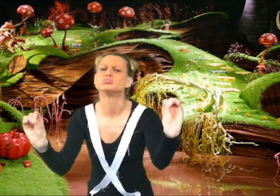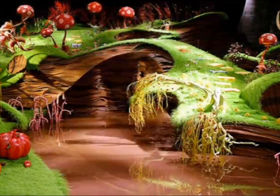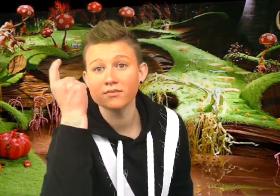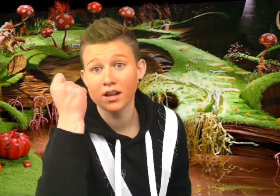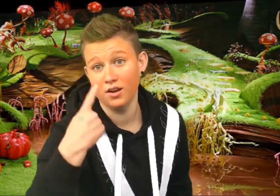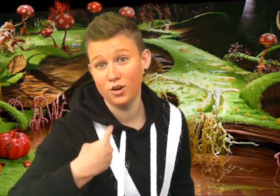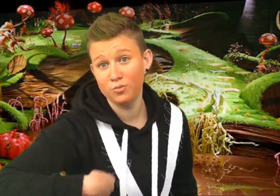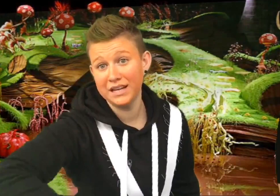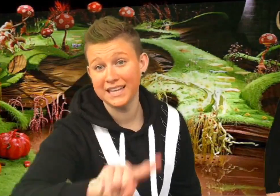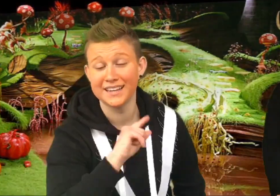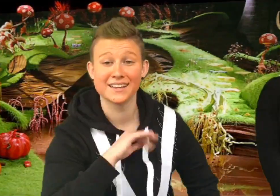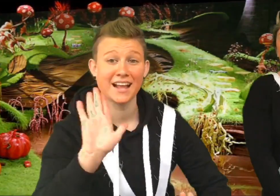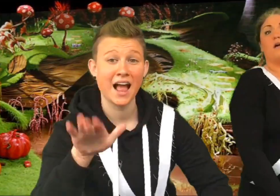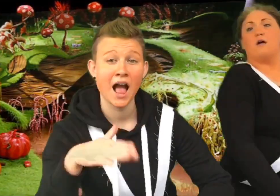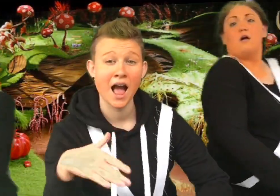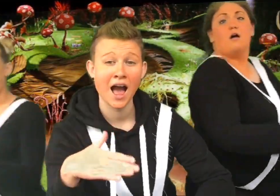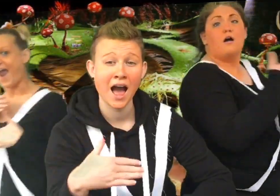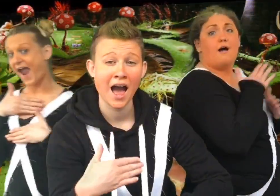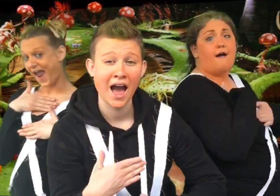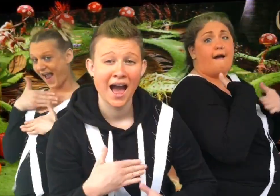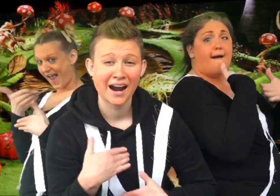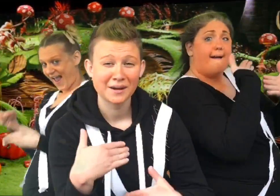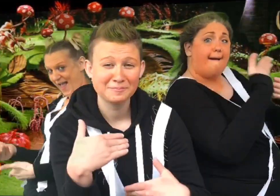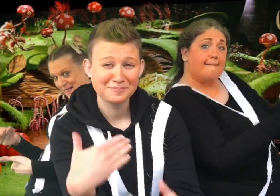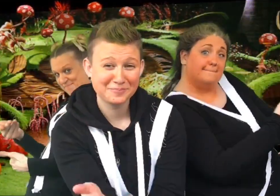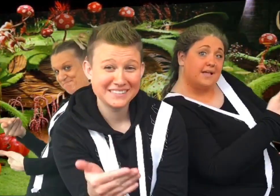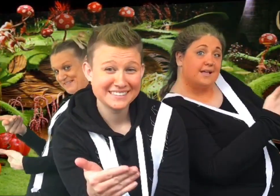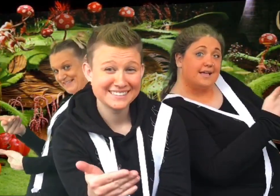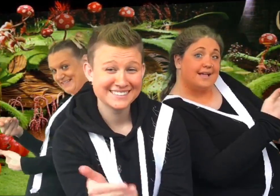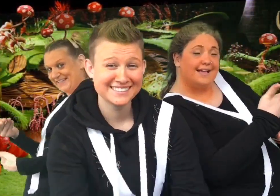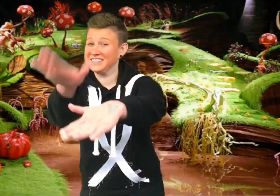Although, of course, we must admit